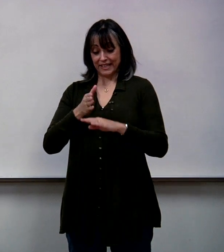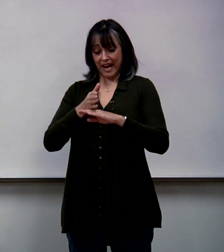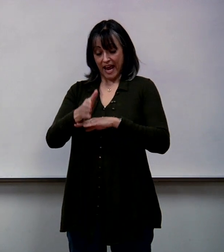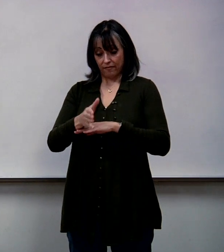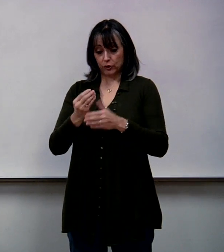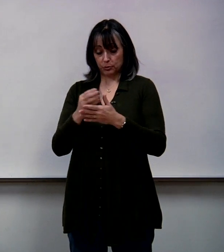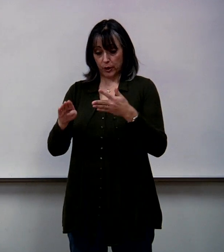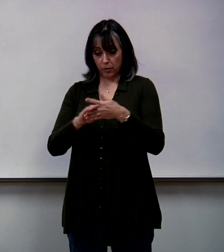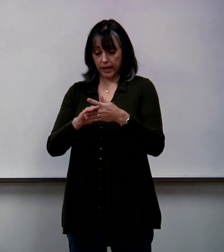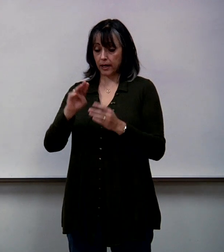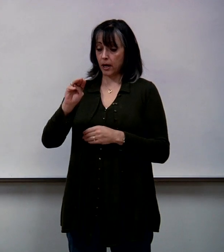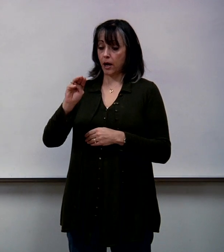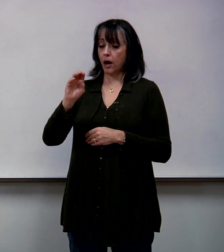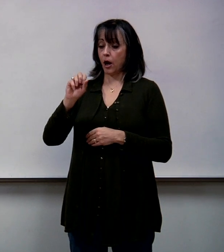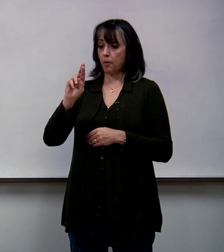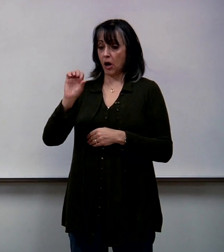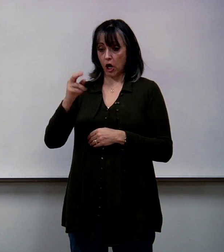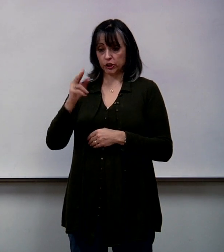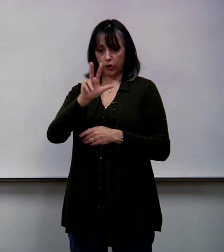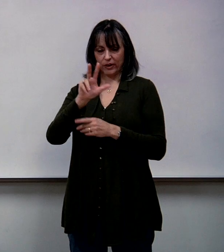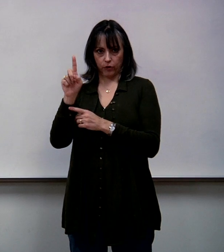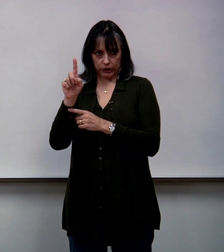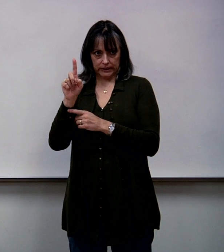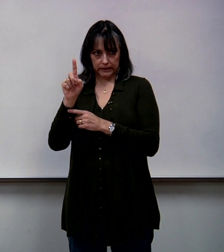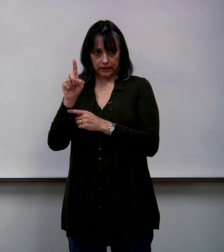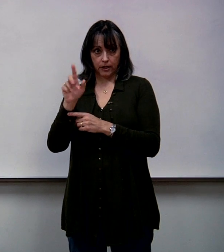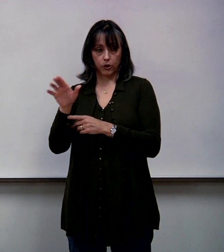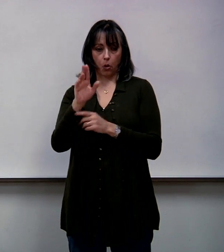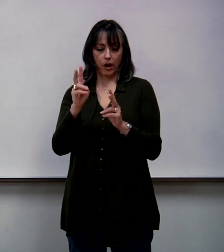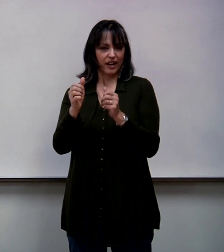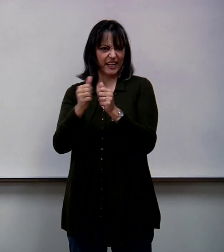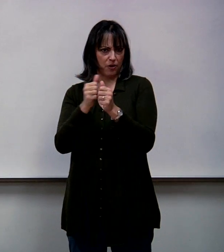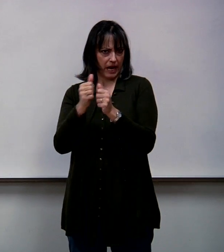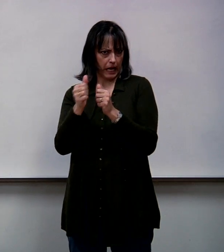campaigns may begin. So once you have received a verification email,